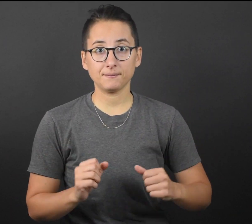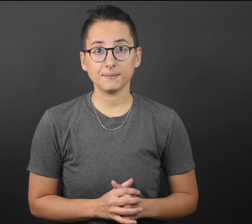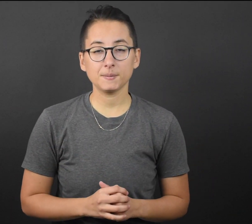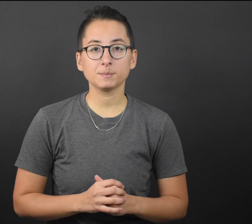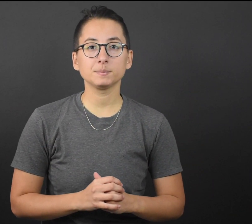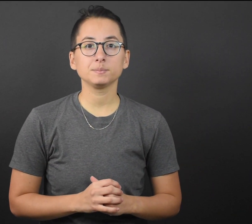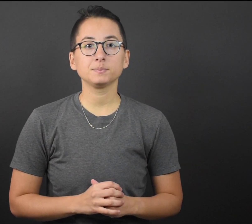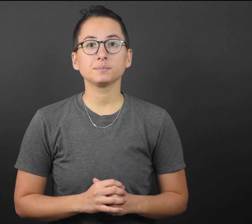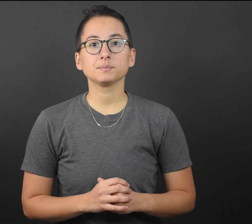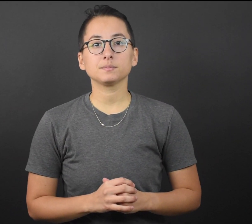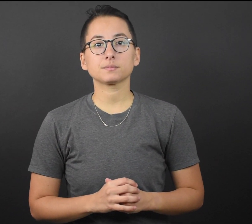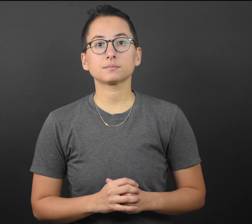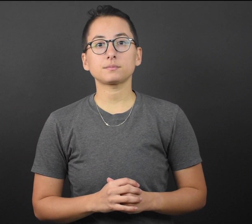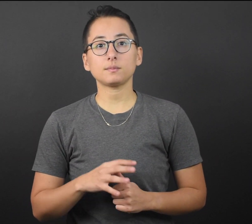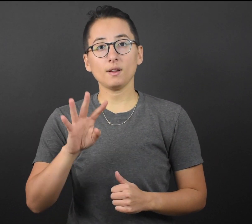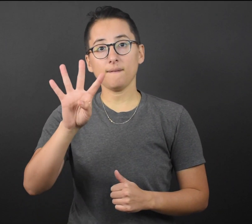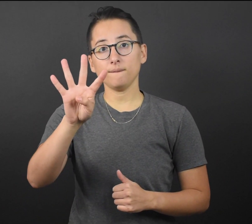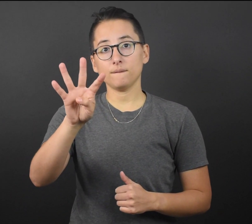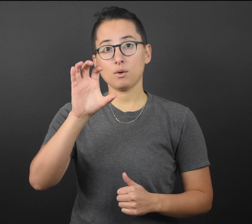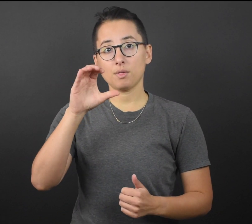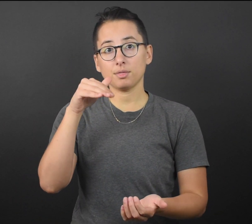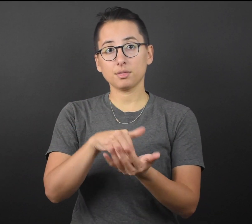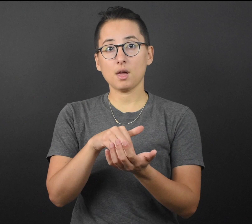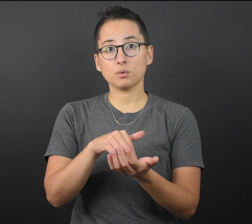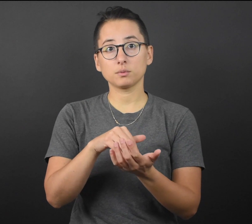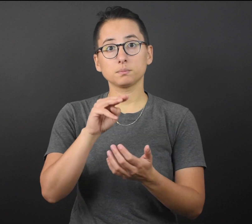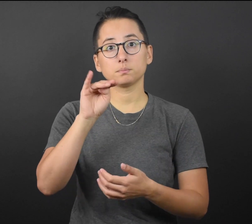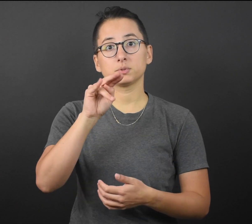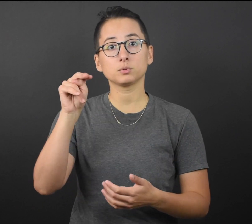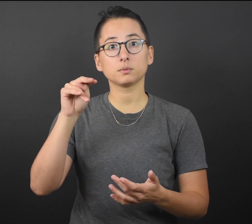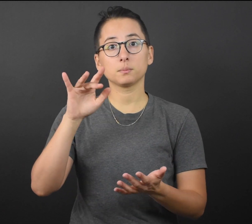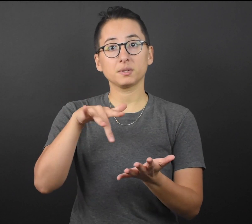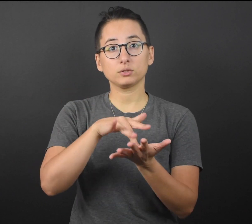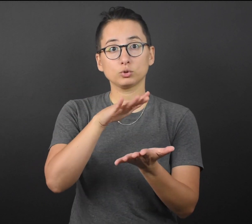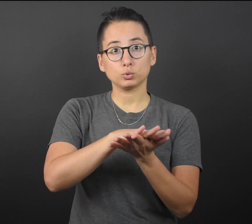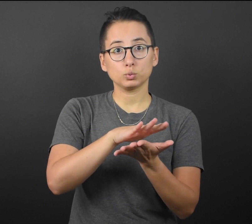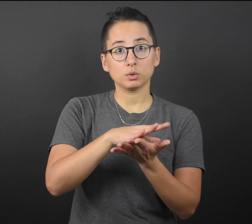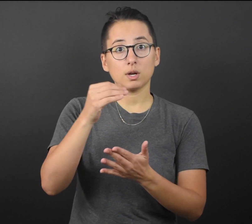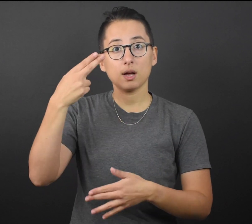To learn more about this new Council, the Governor’s appointees from across labor, business,